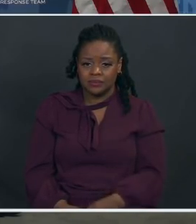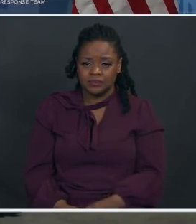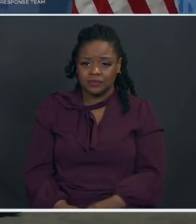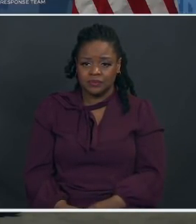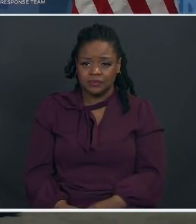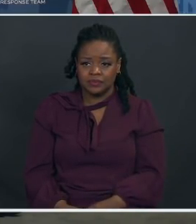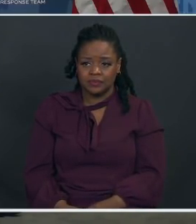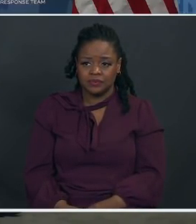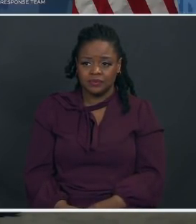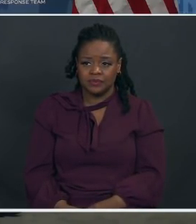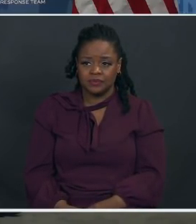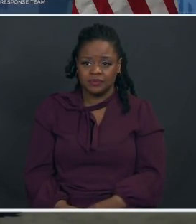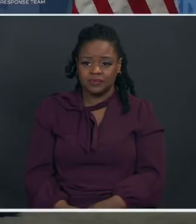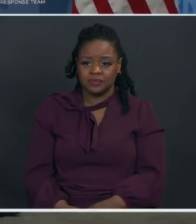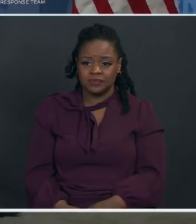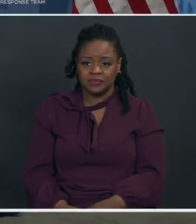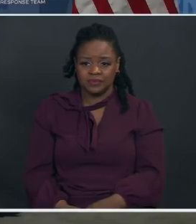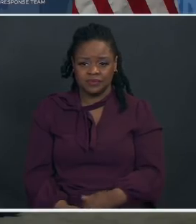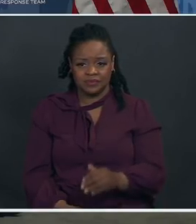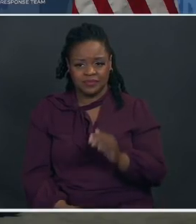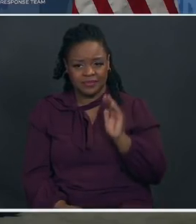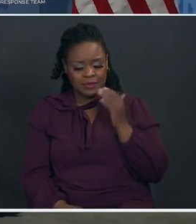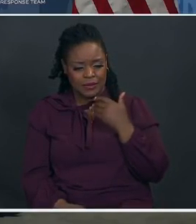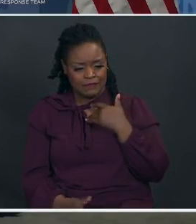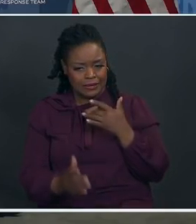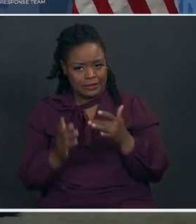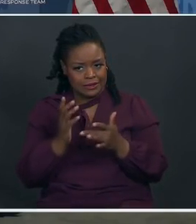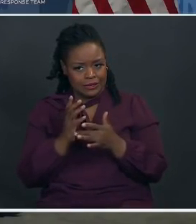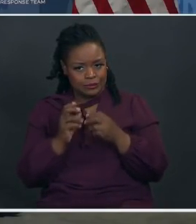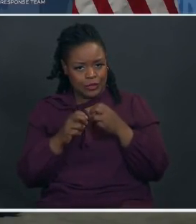I think we're having some technical difficulties. Dr. Fauci?